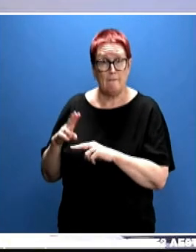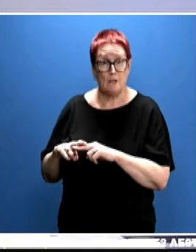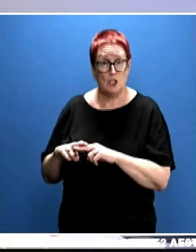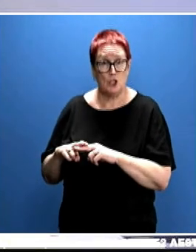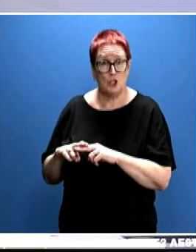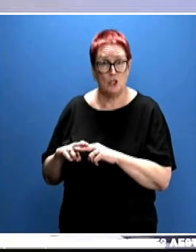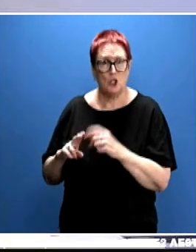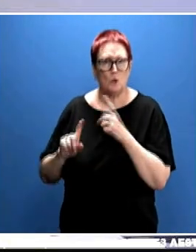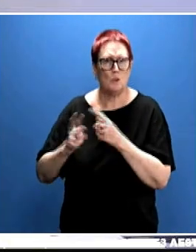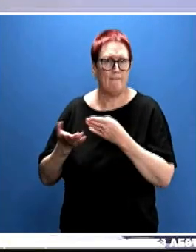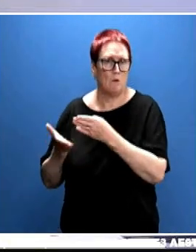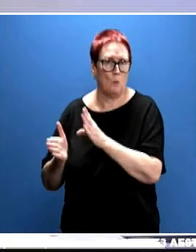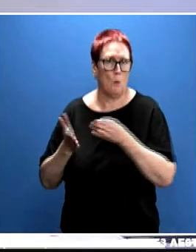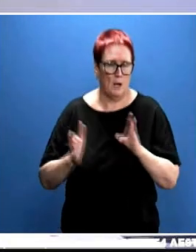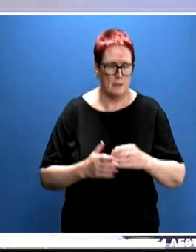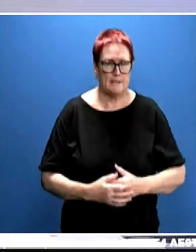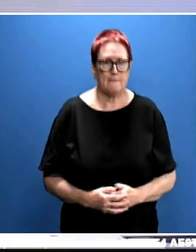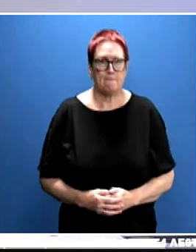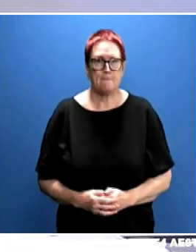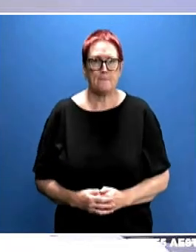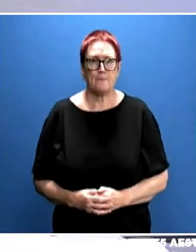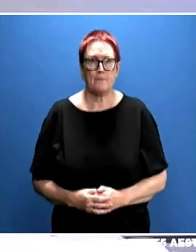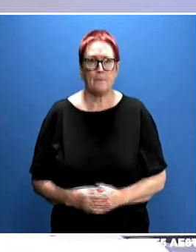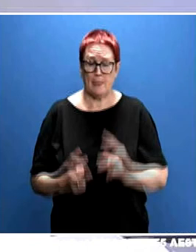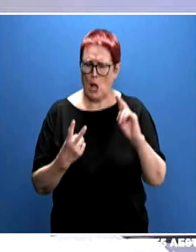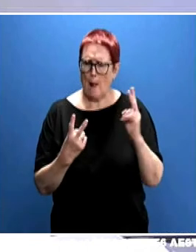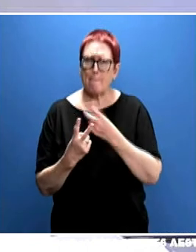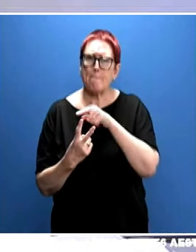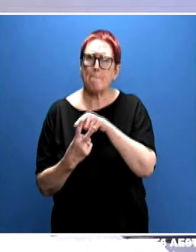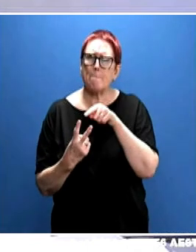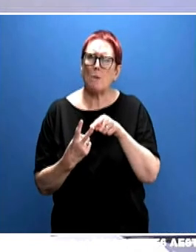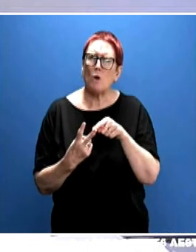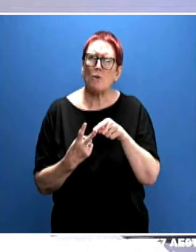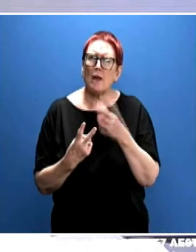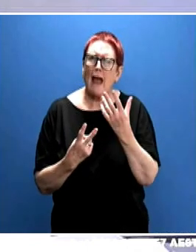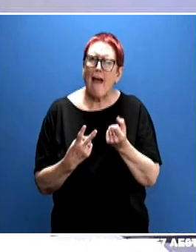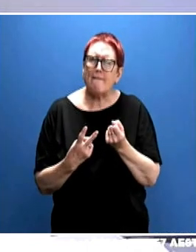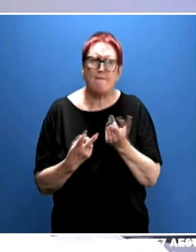themselves in Secure Care, both involve some kind of protection order being made